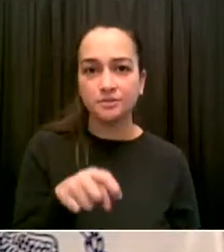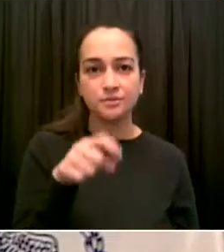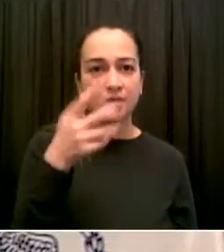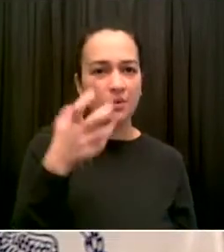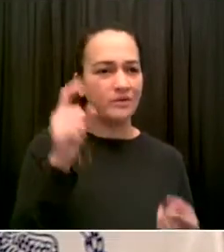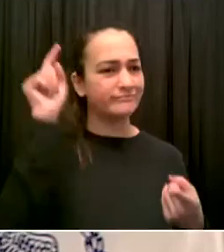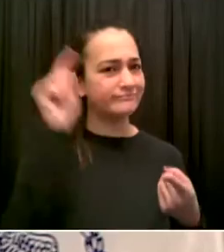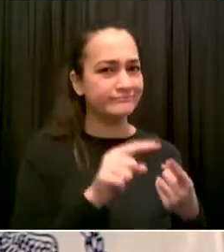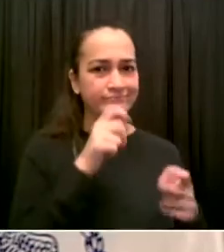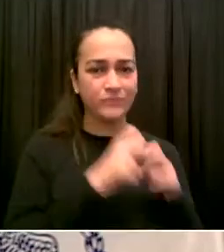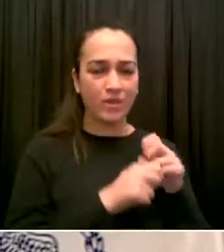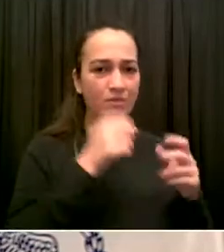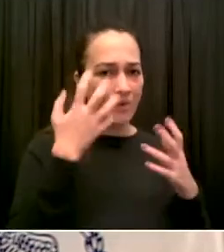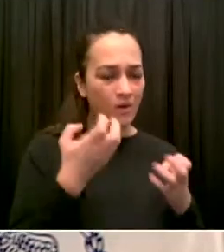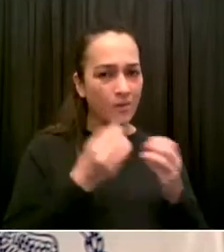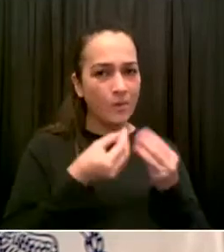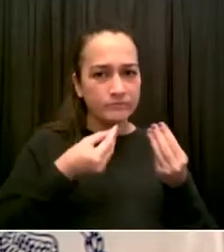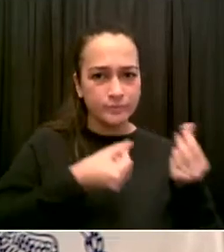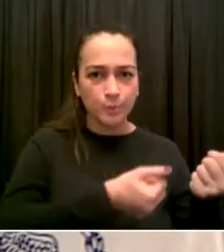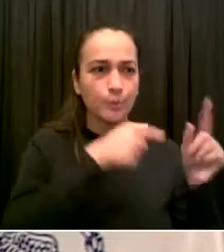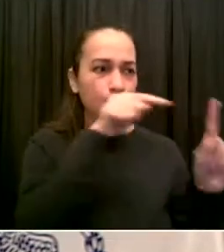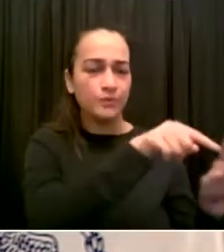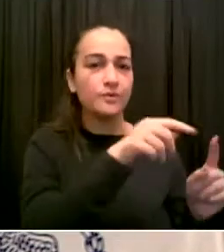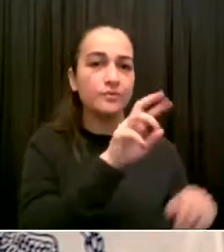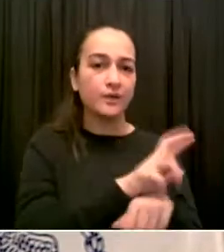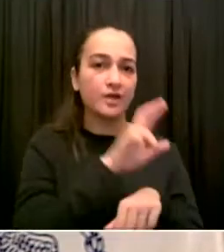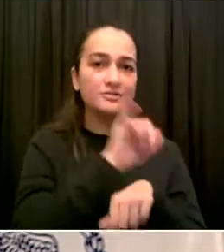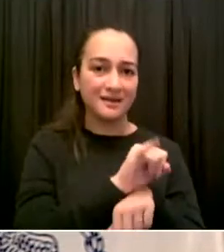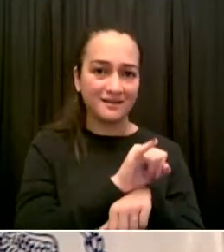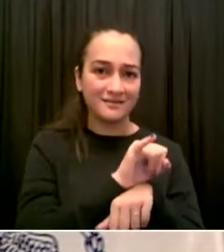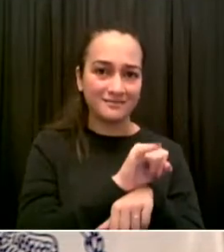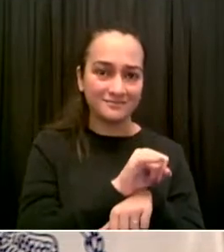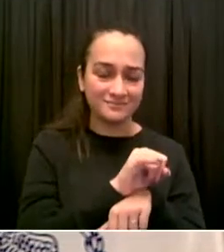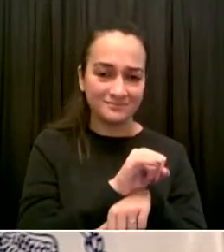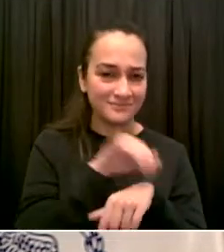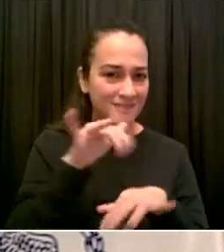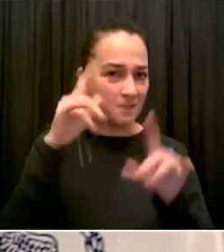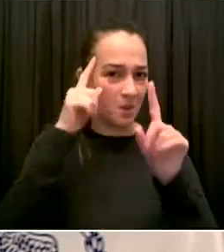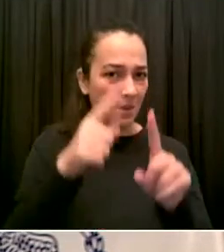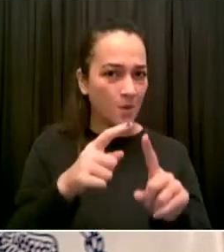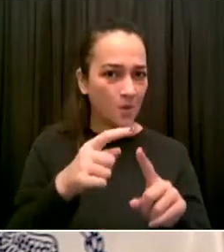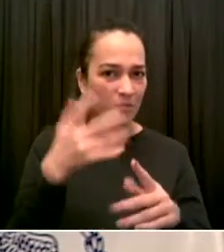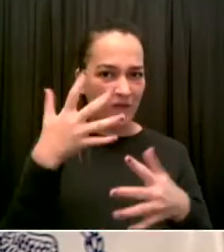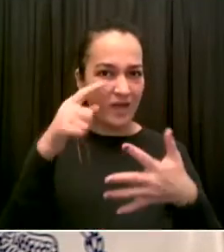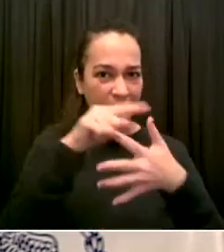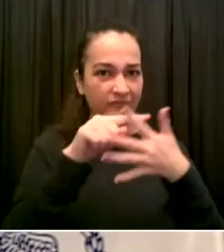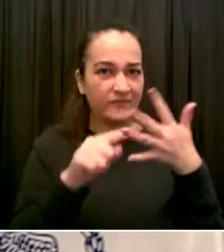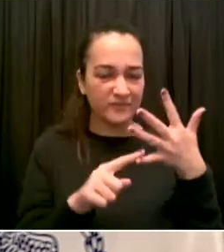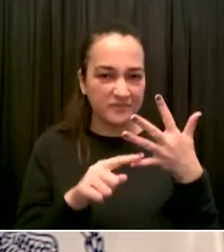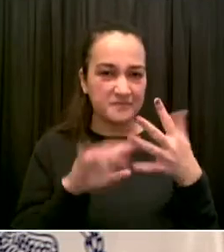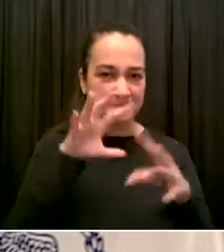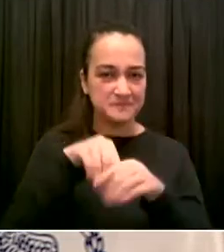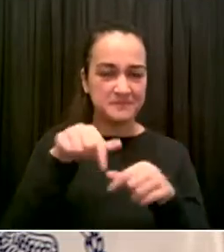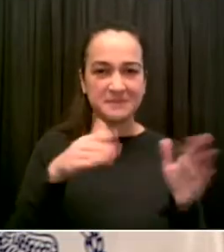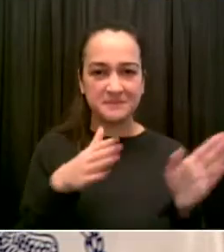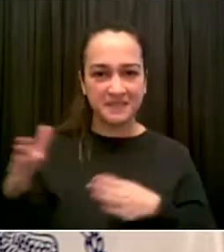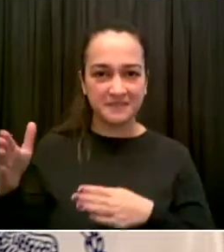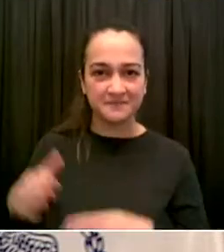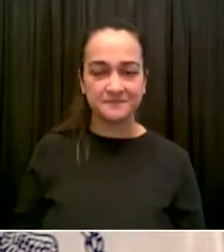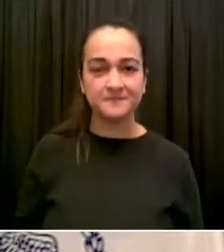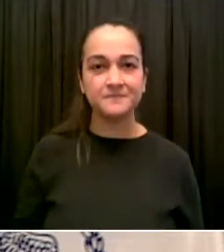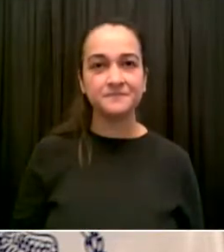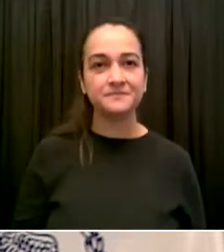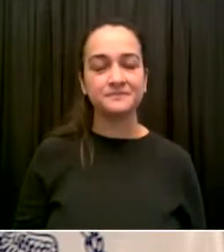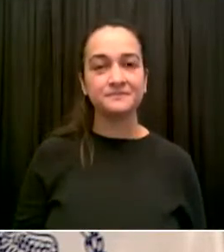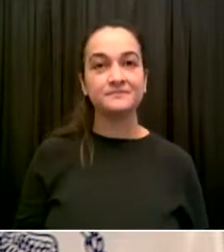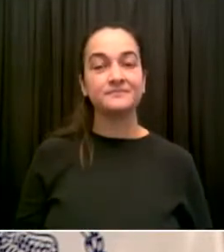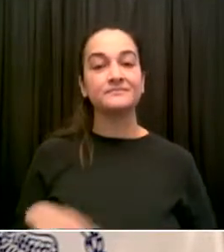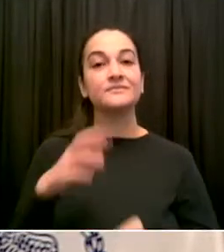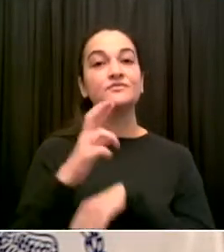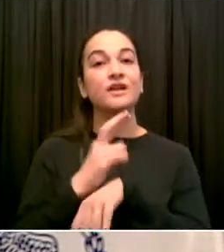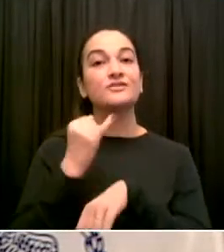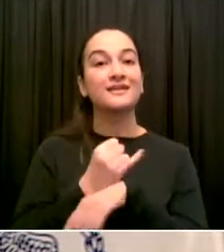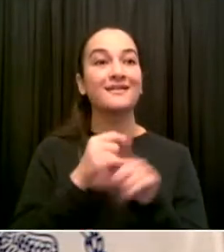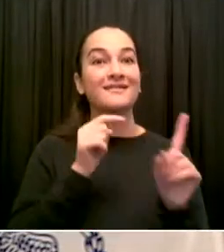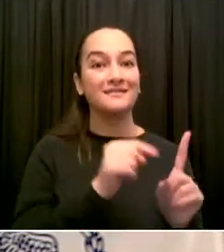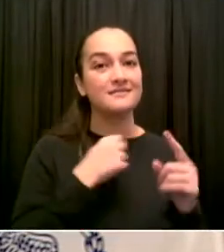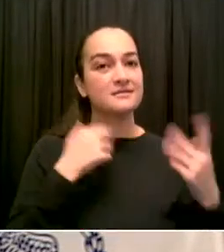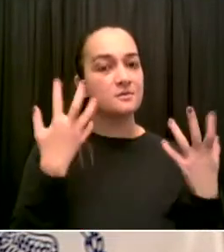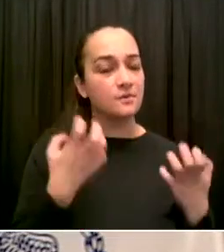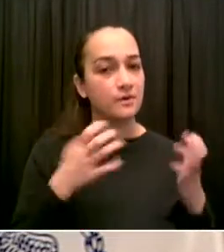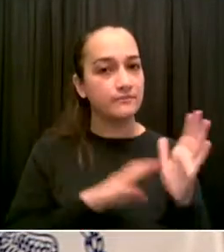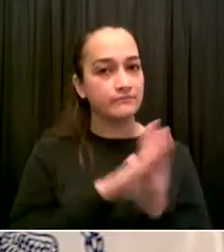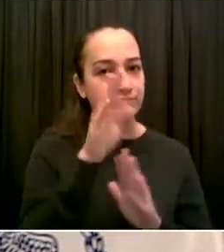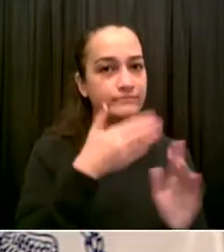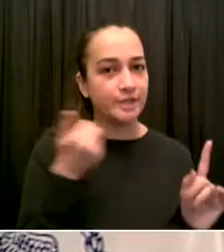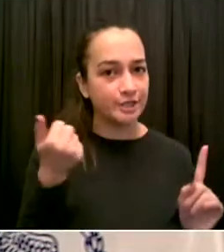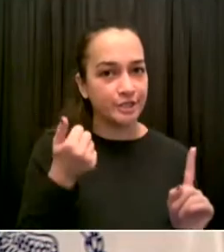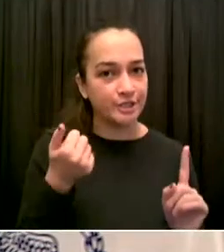CANNOT DO THIS ALONE.